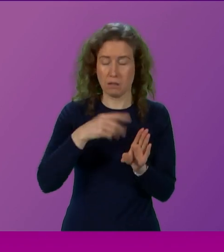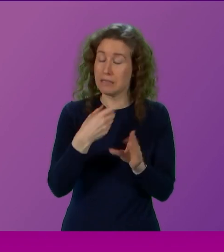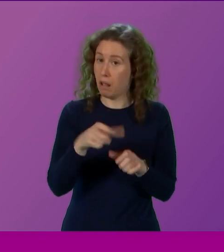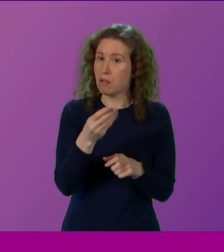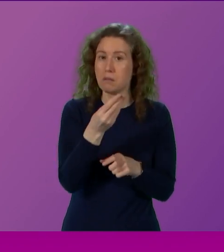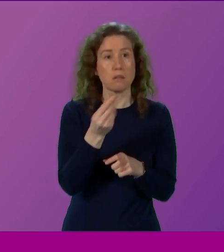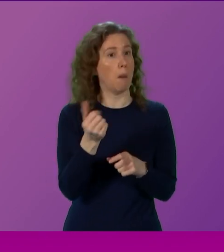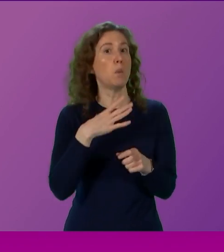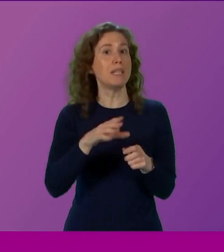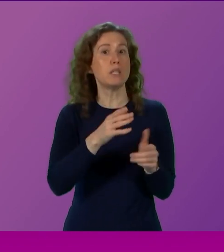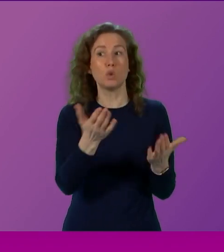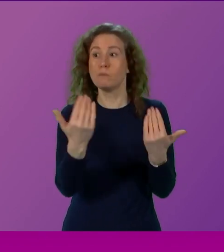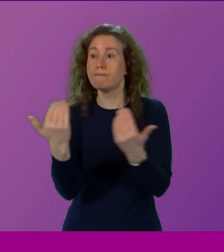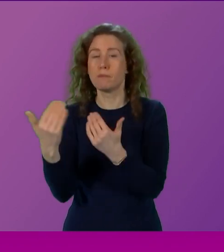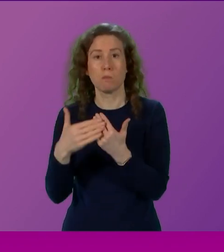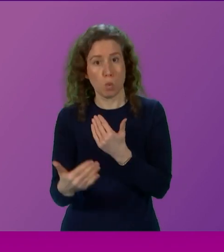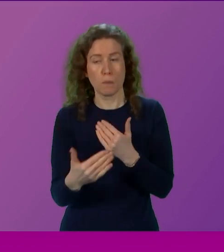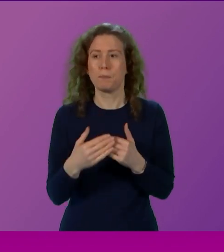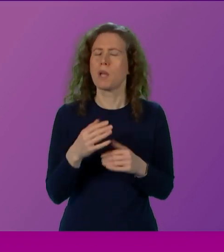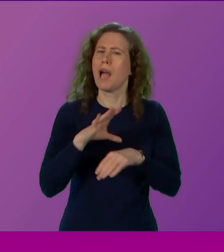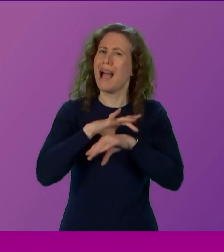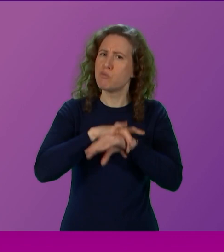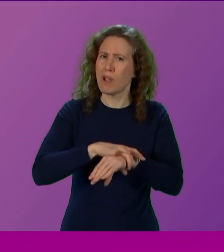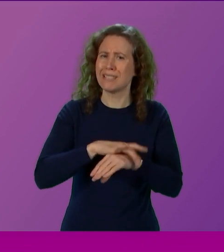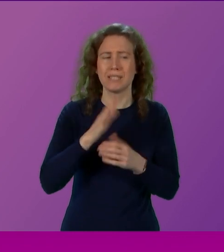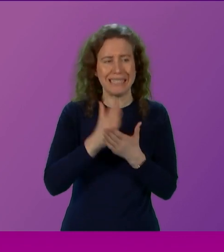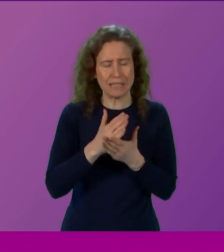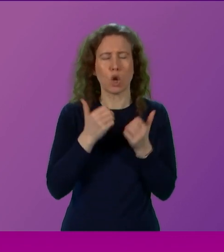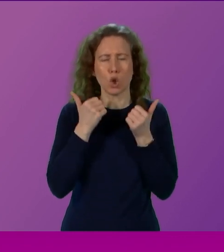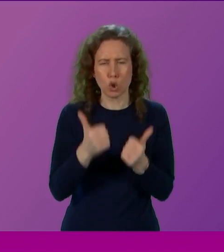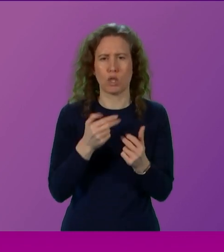to be allocated. Apprenticeships are a real good-news story. They are a good-news story